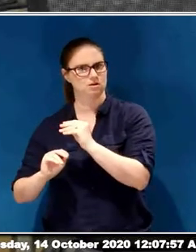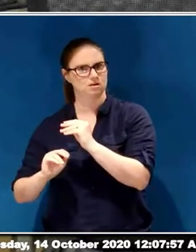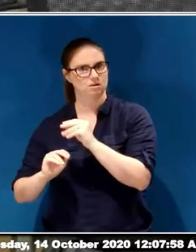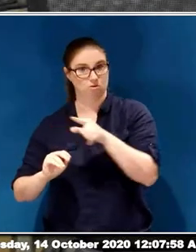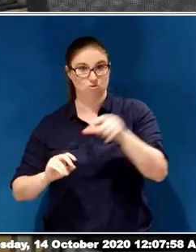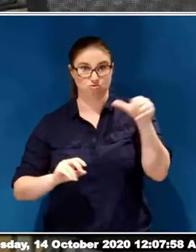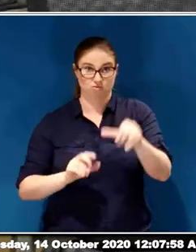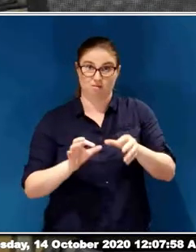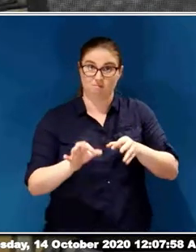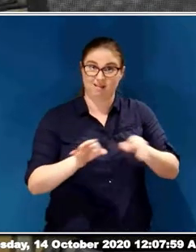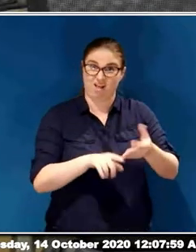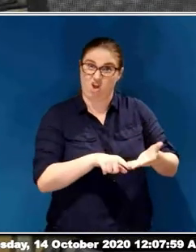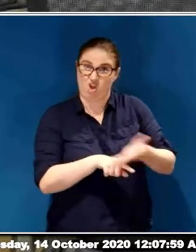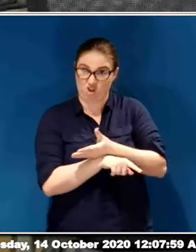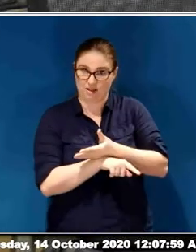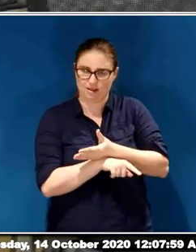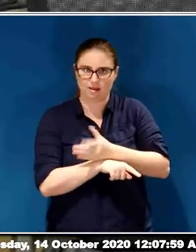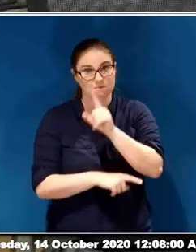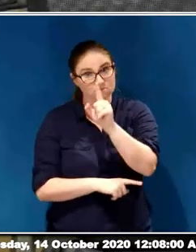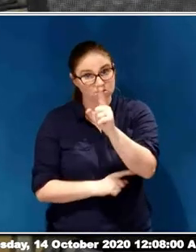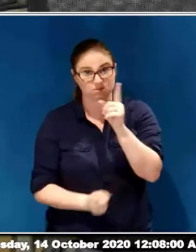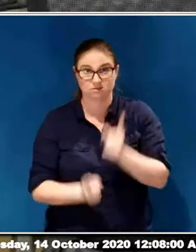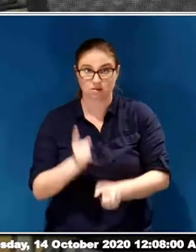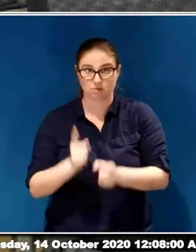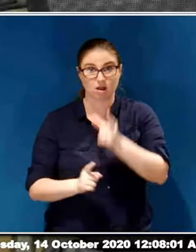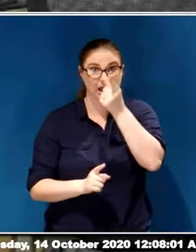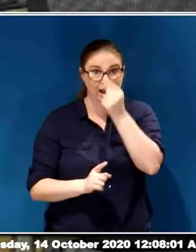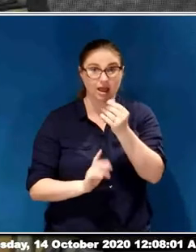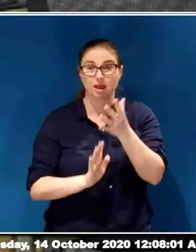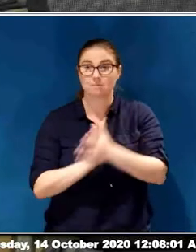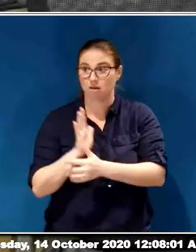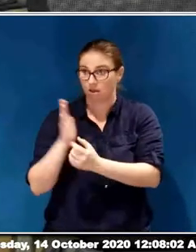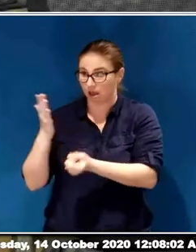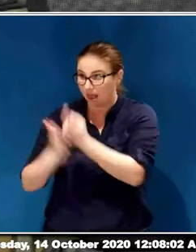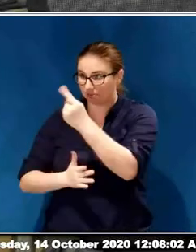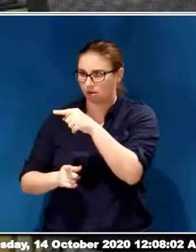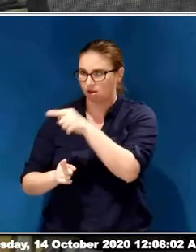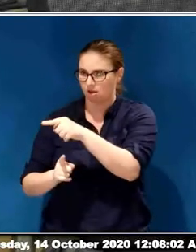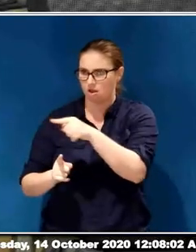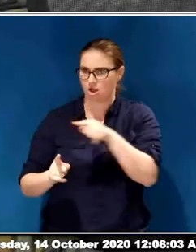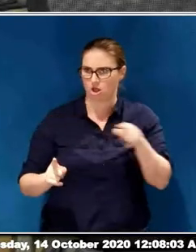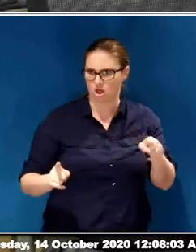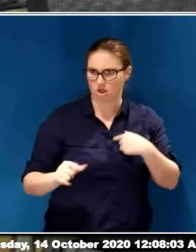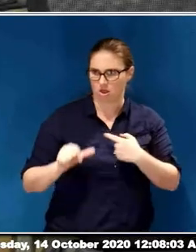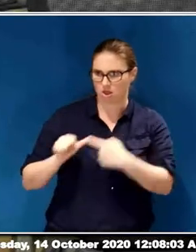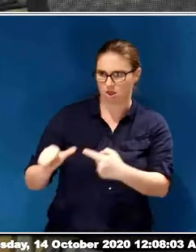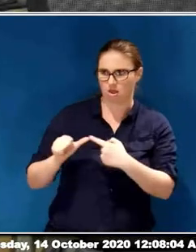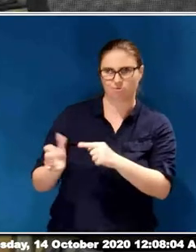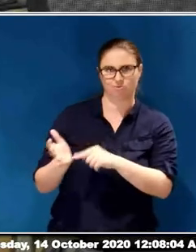escalations to prevent them widening or becoming critical or school failure.